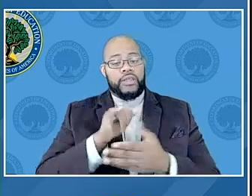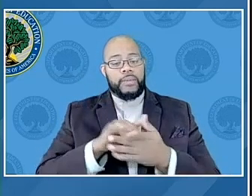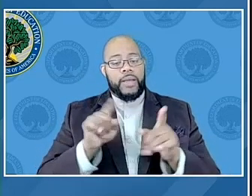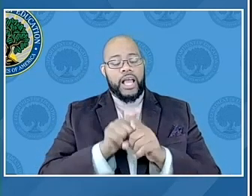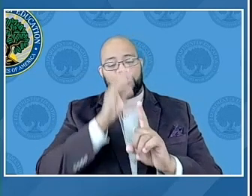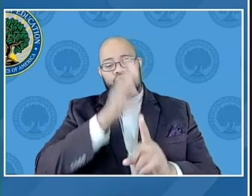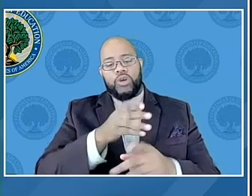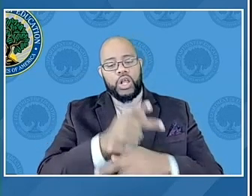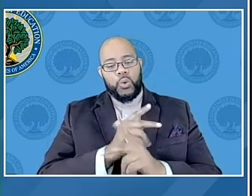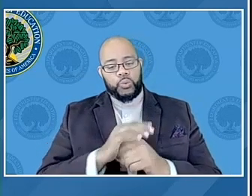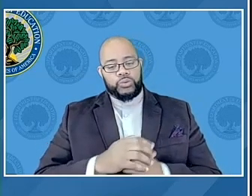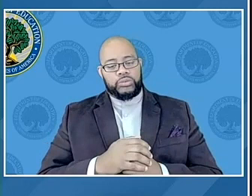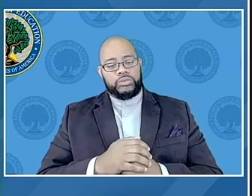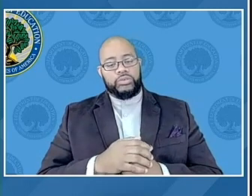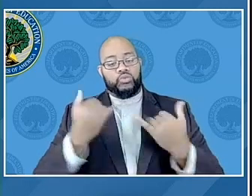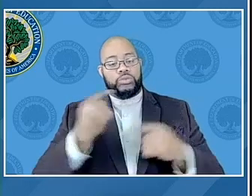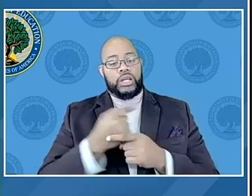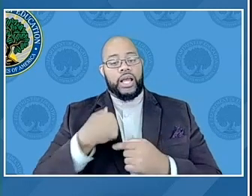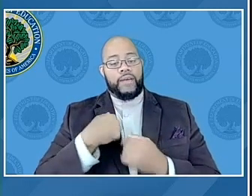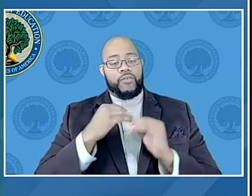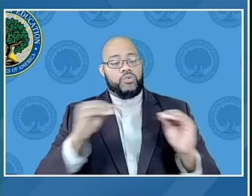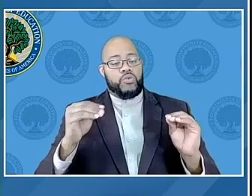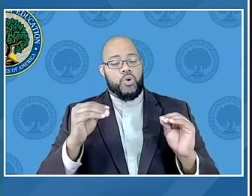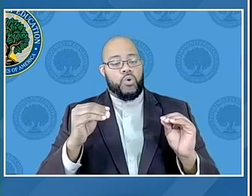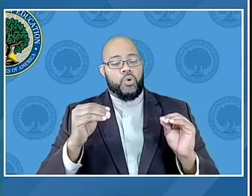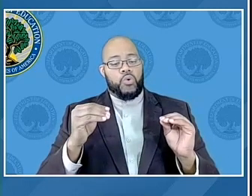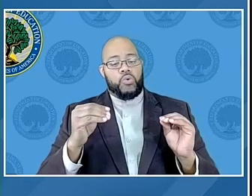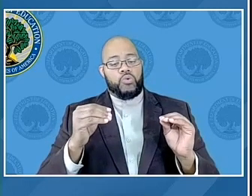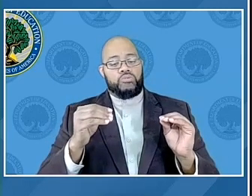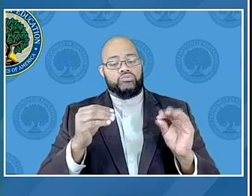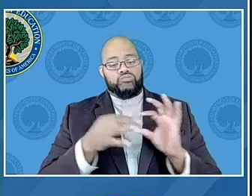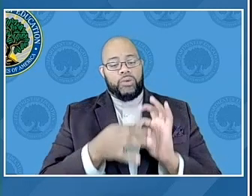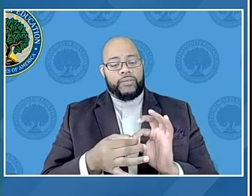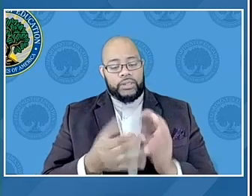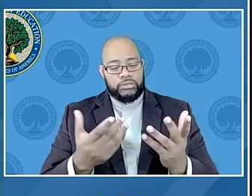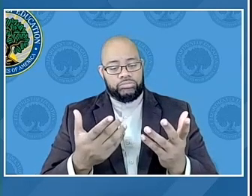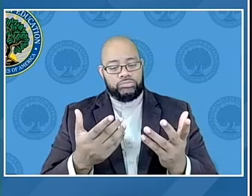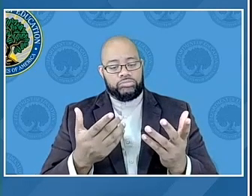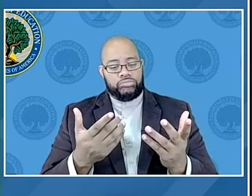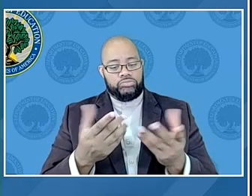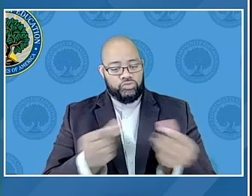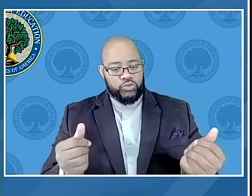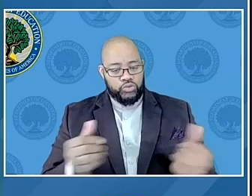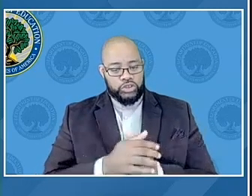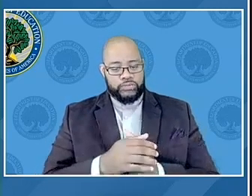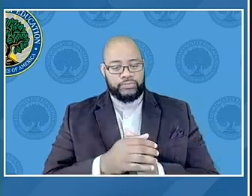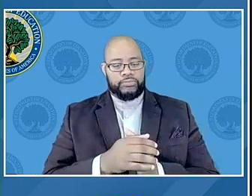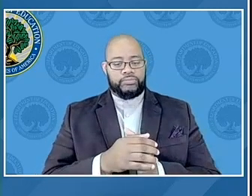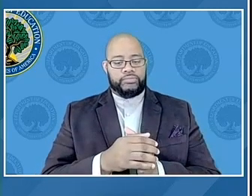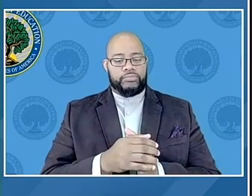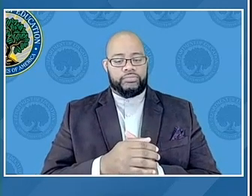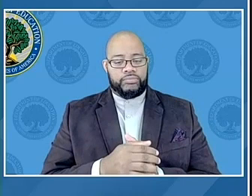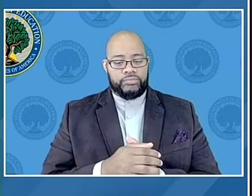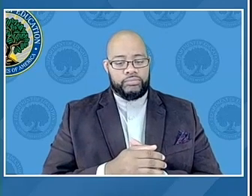As of today, there's been no revelant- revelant resolution. As of right now, the Department-